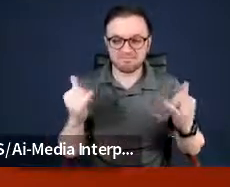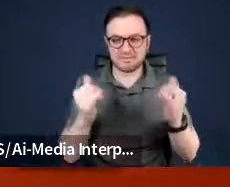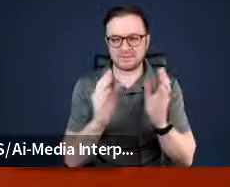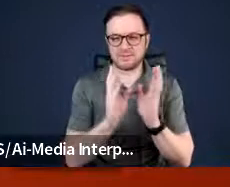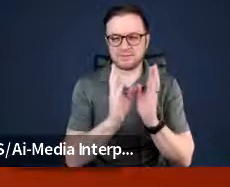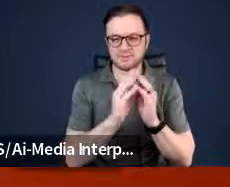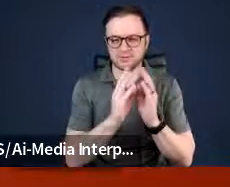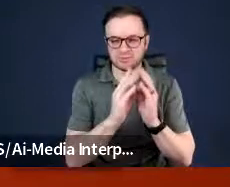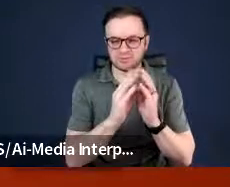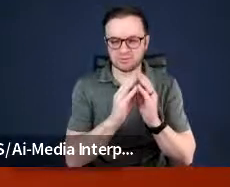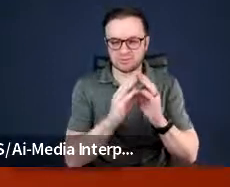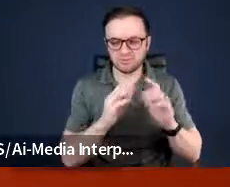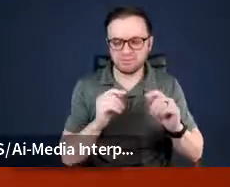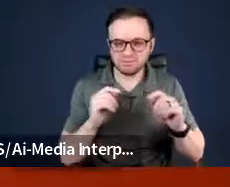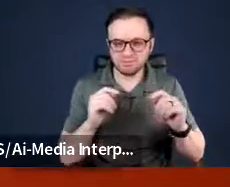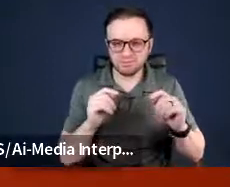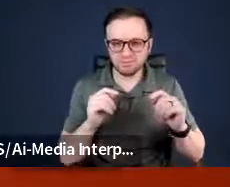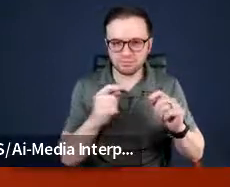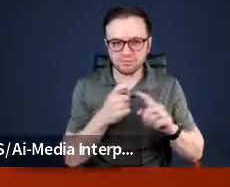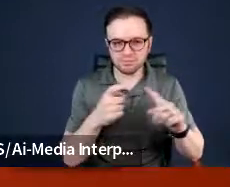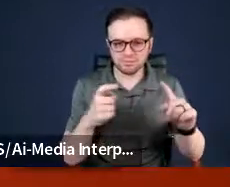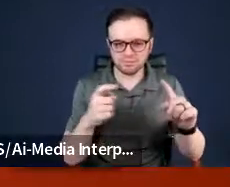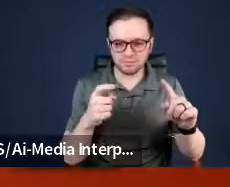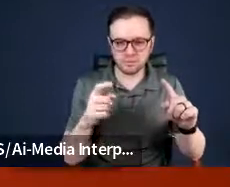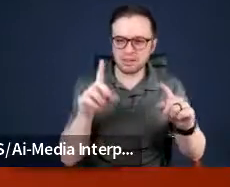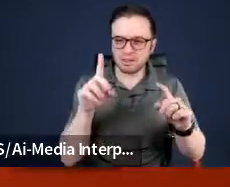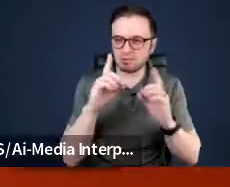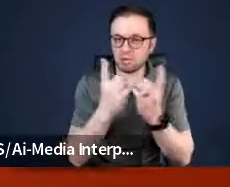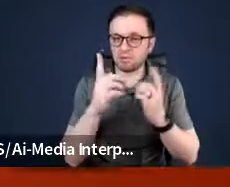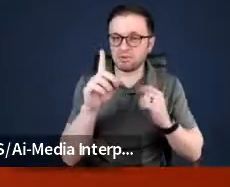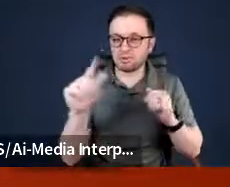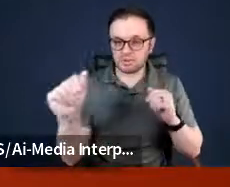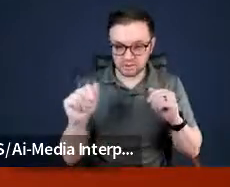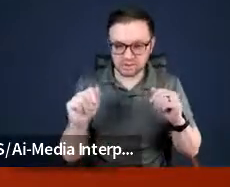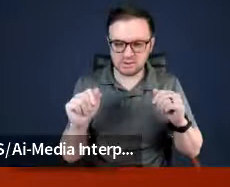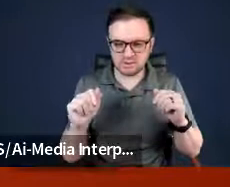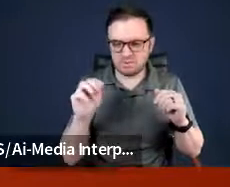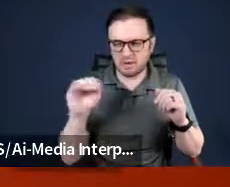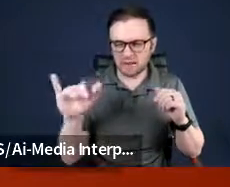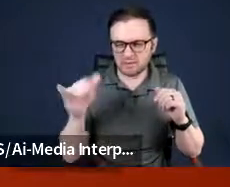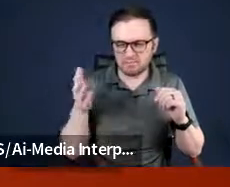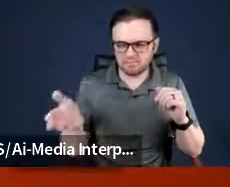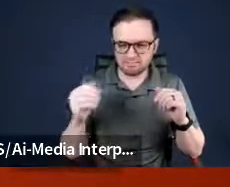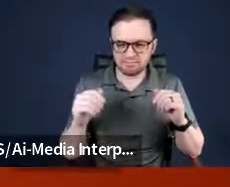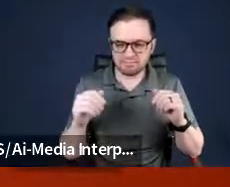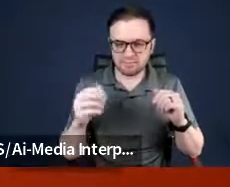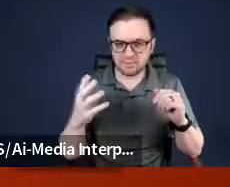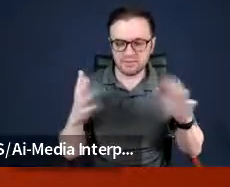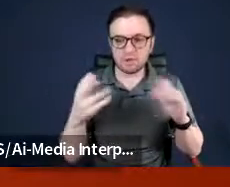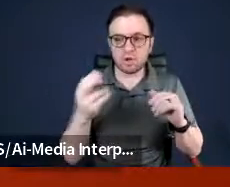Good afternoon, everybody. Today's session is coming from the Maryland Department of disabilities